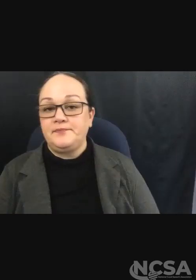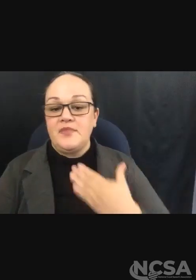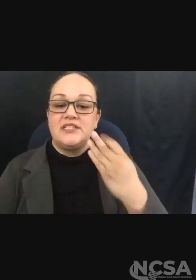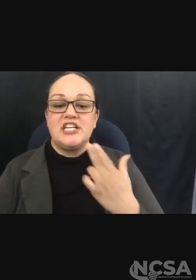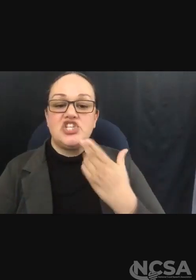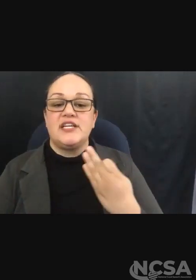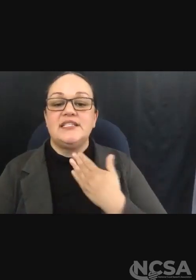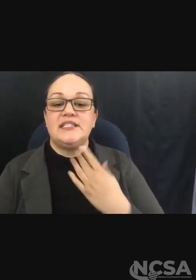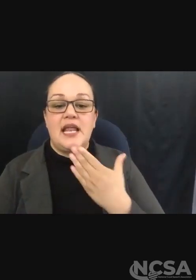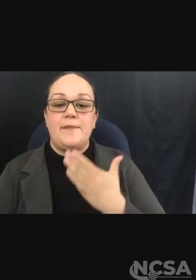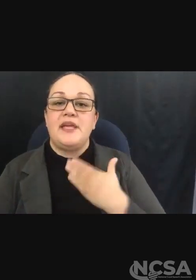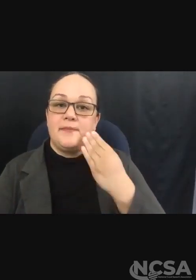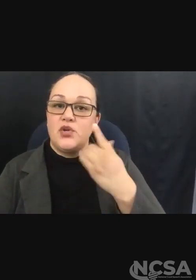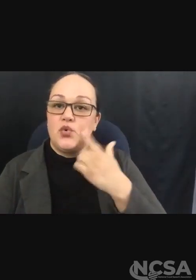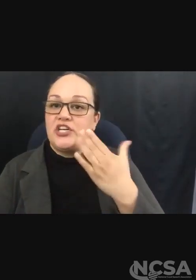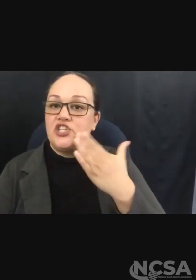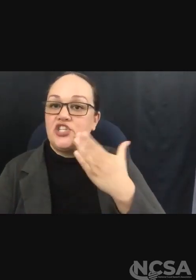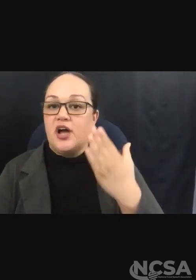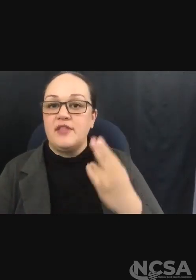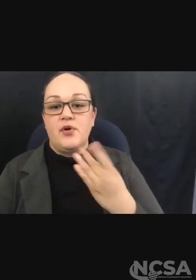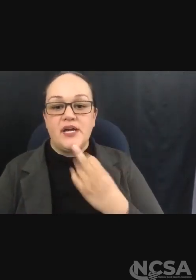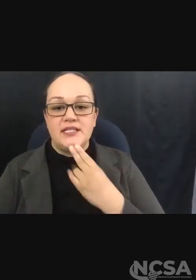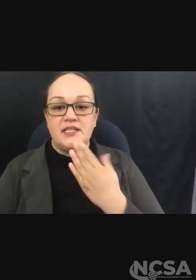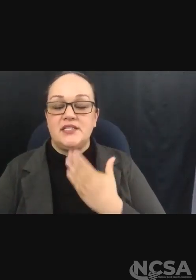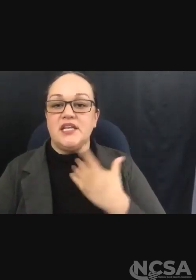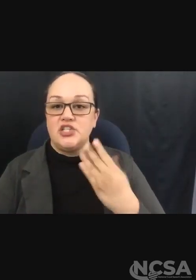that we turn off the presentation so that people can see you more.